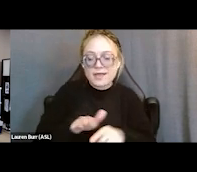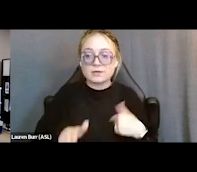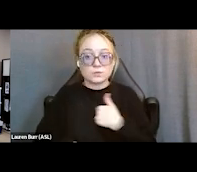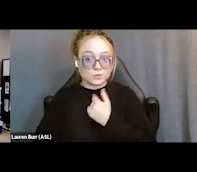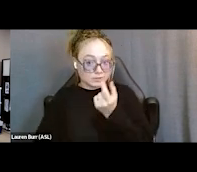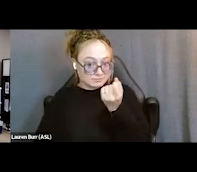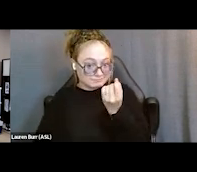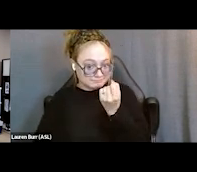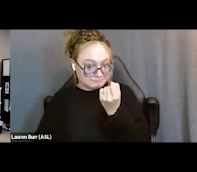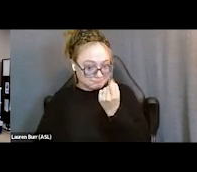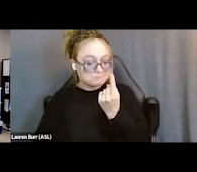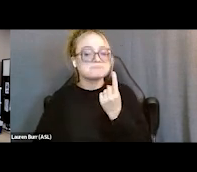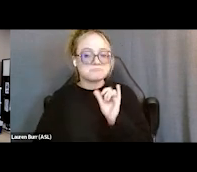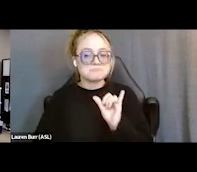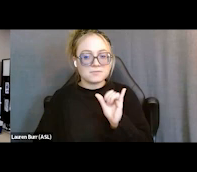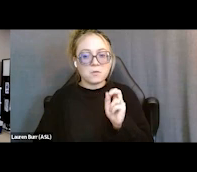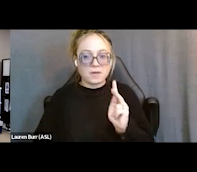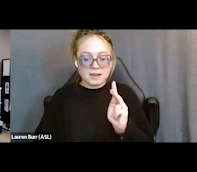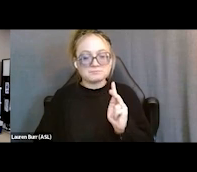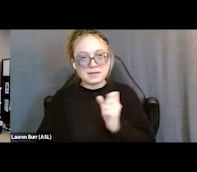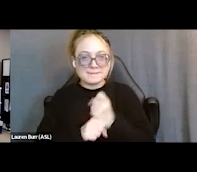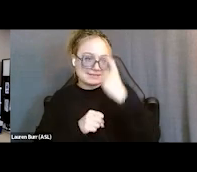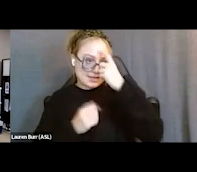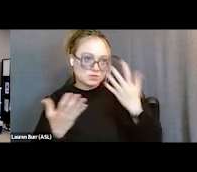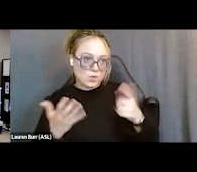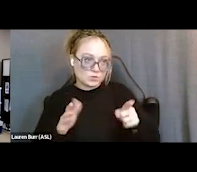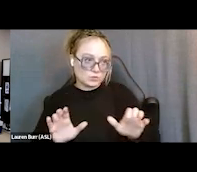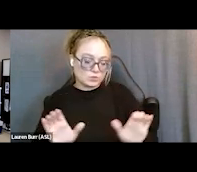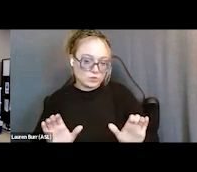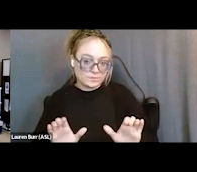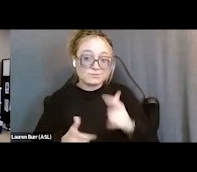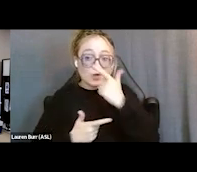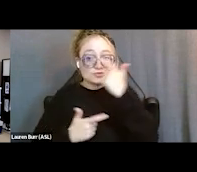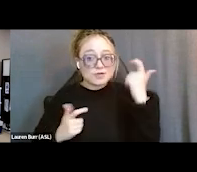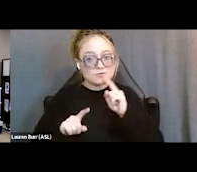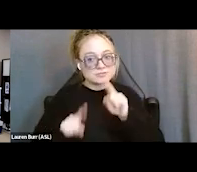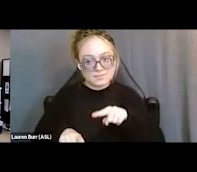it makes sense that this is what you're doing. So trauma response can come here quite a bit.